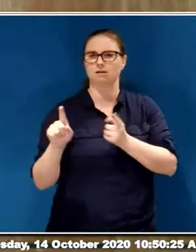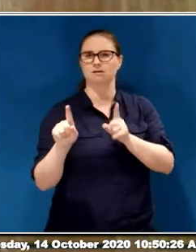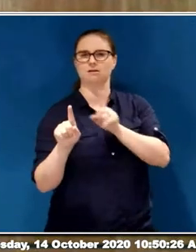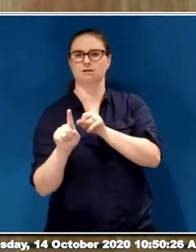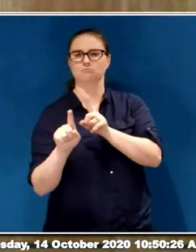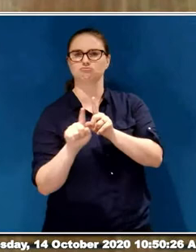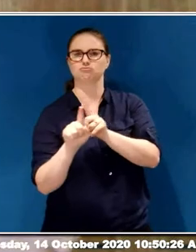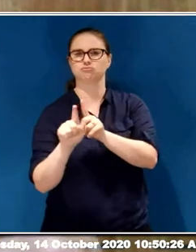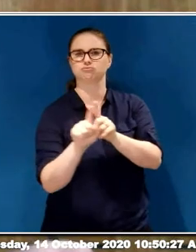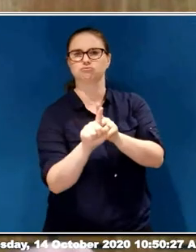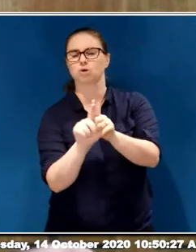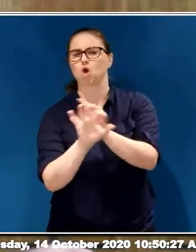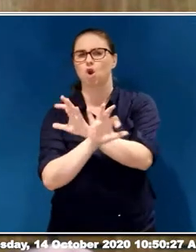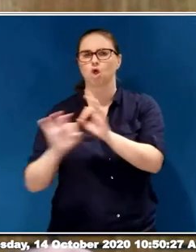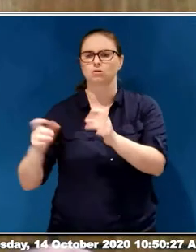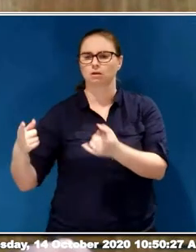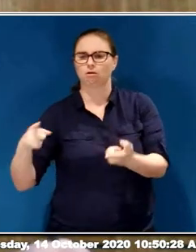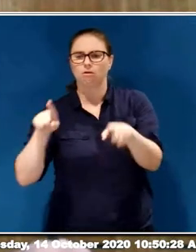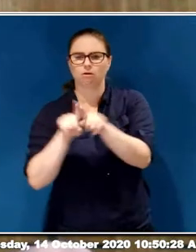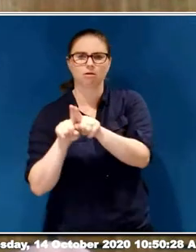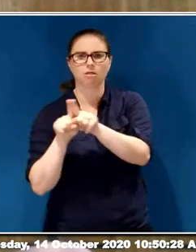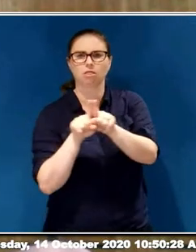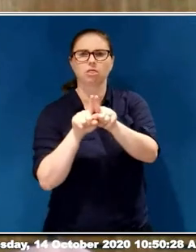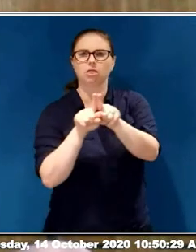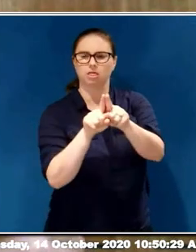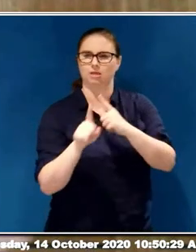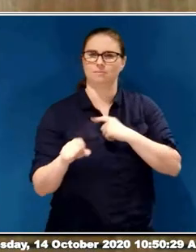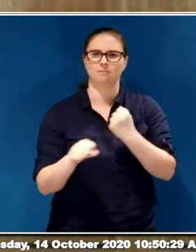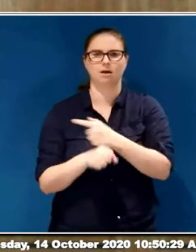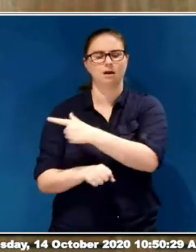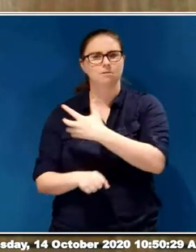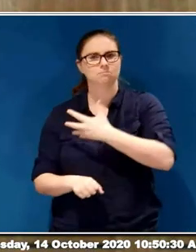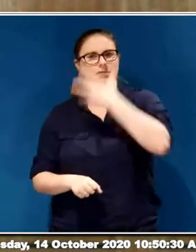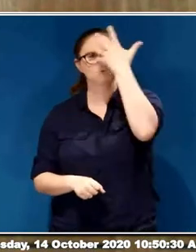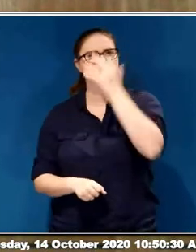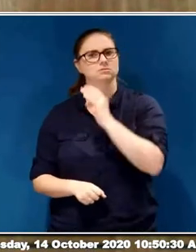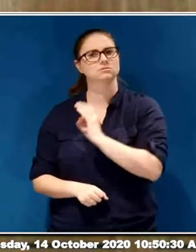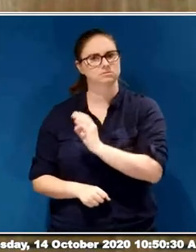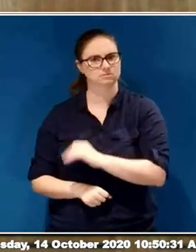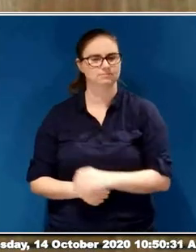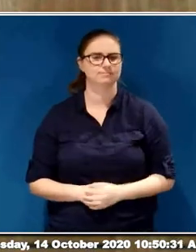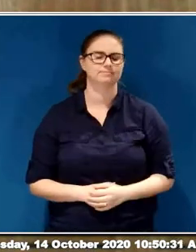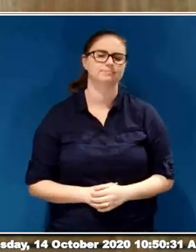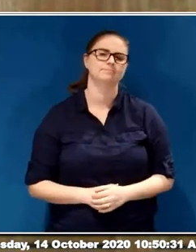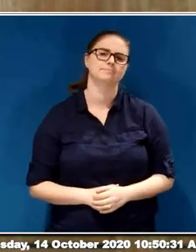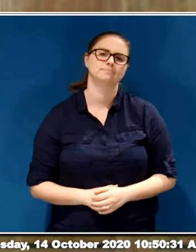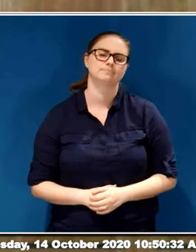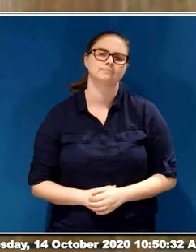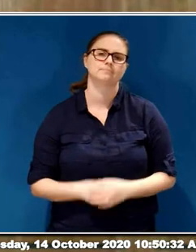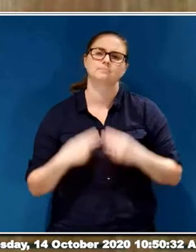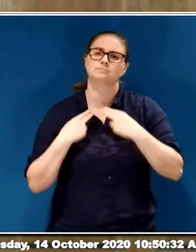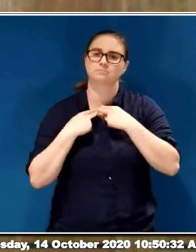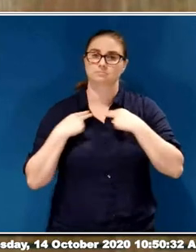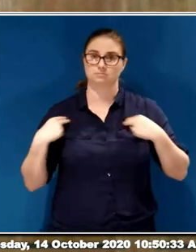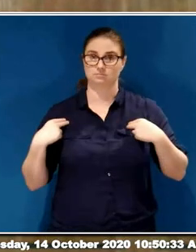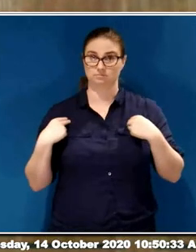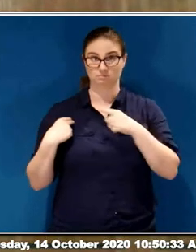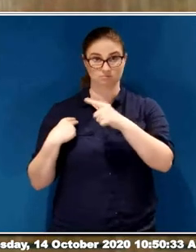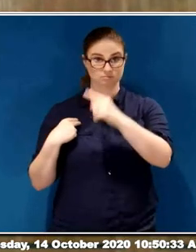Did the psychiatrist confirm that the approach taken by the school was appropriate? No, he did not.